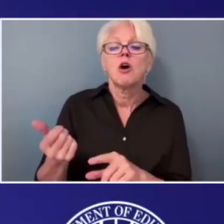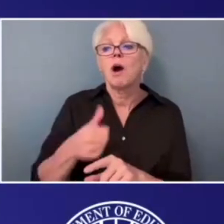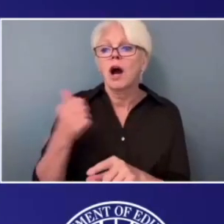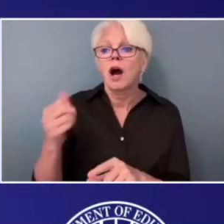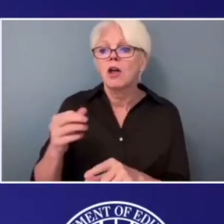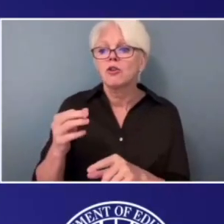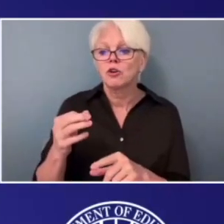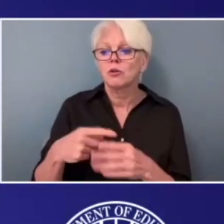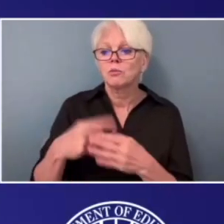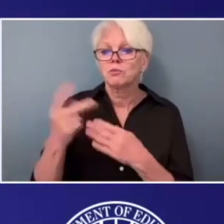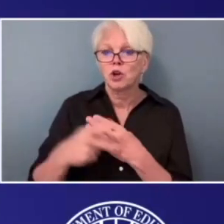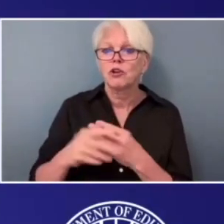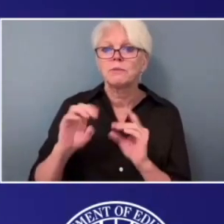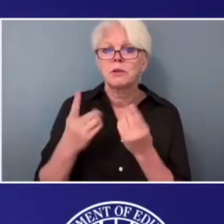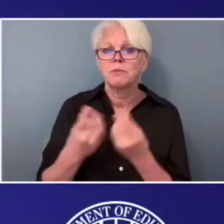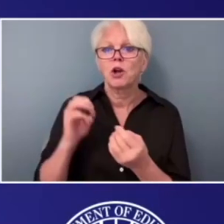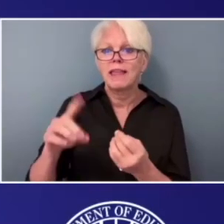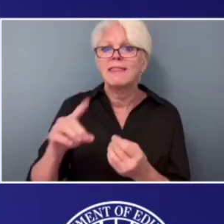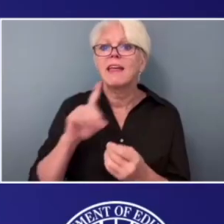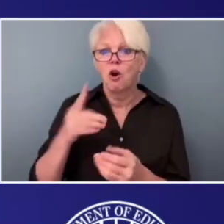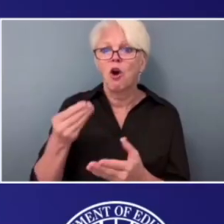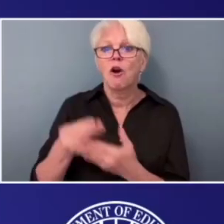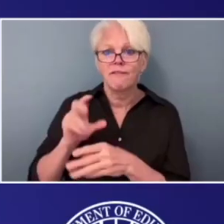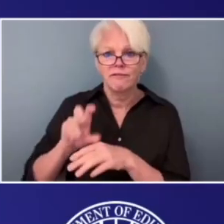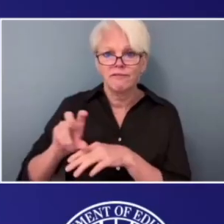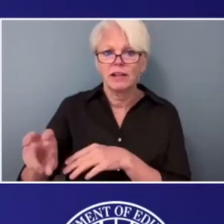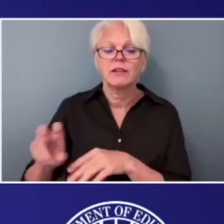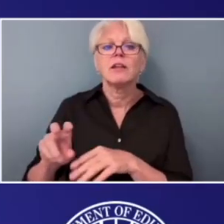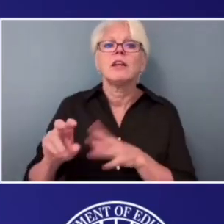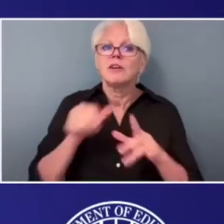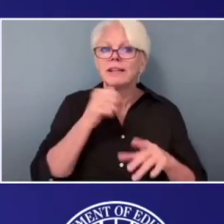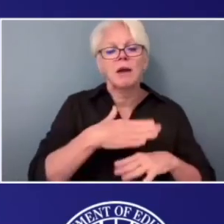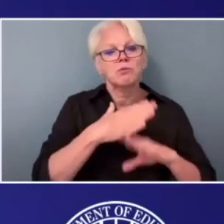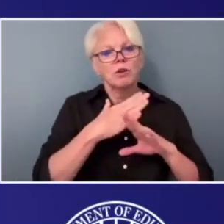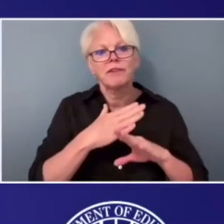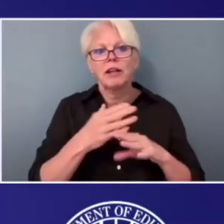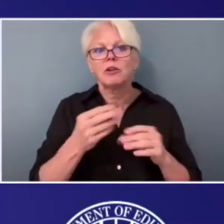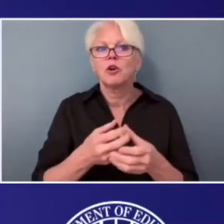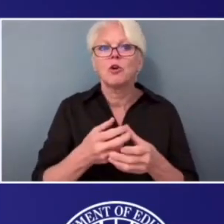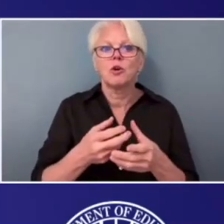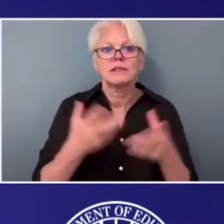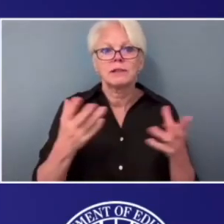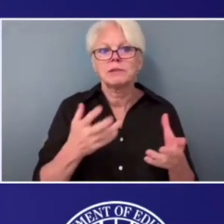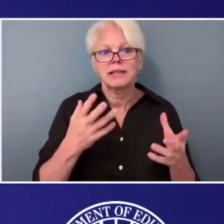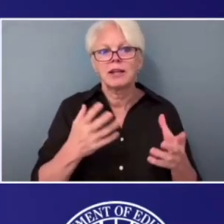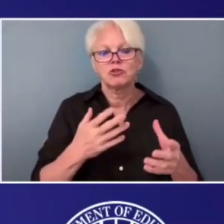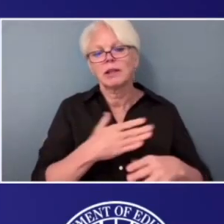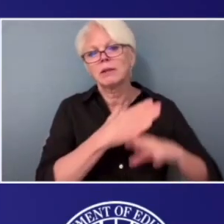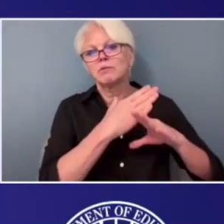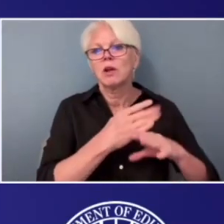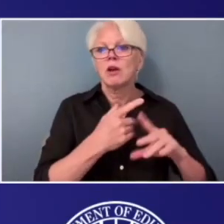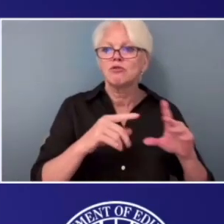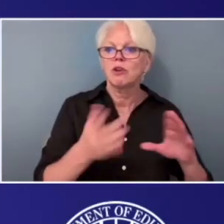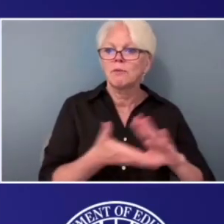of Education are not prevented or substantially impaired from executing the programs as authorized.